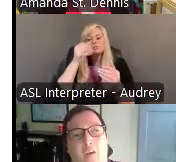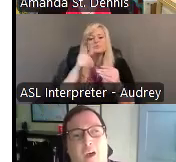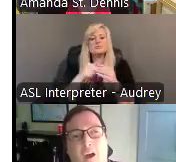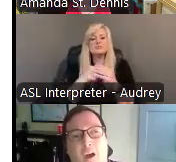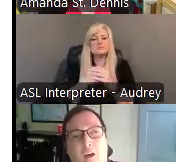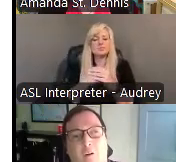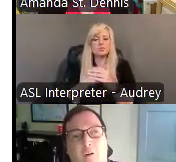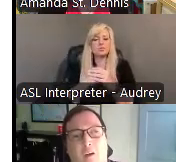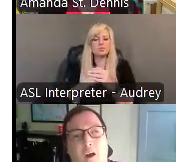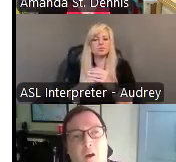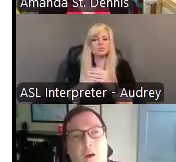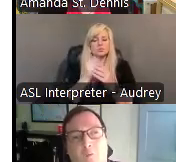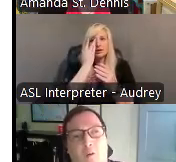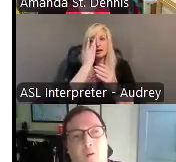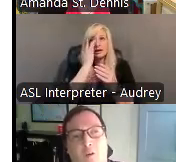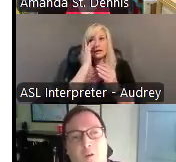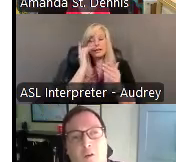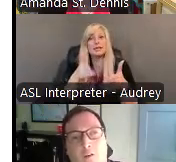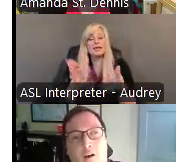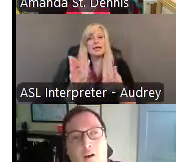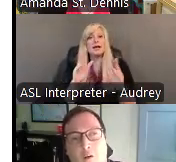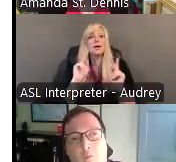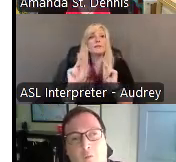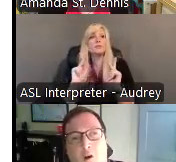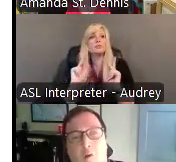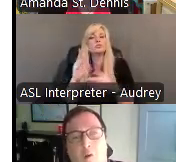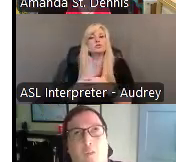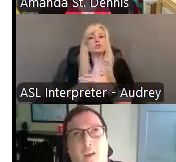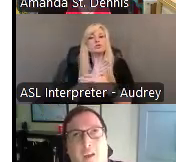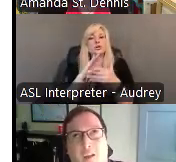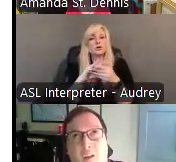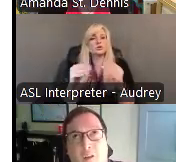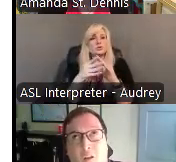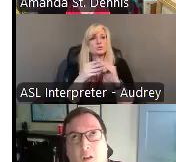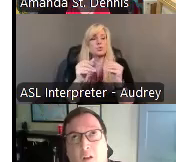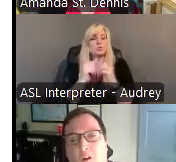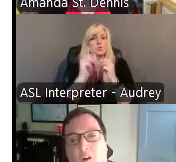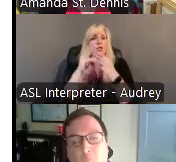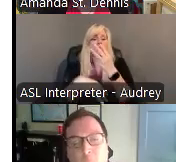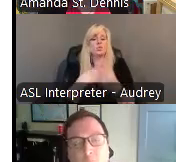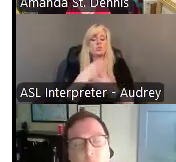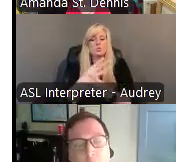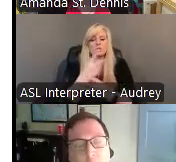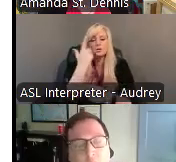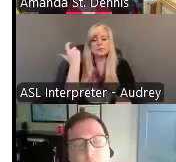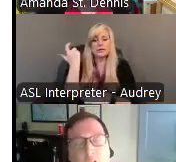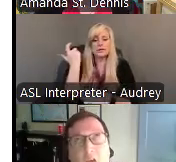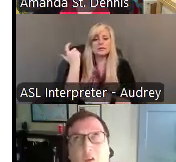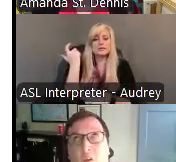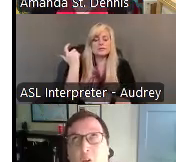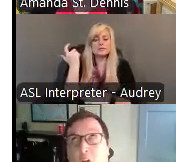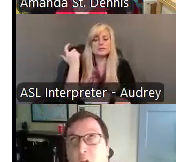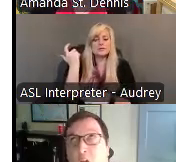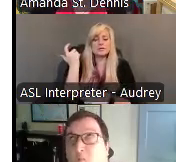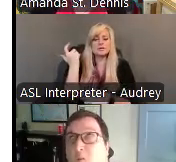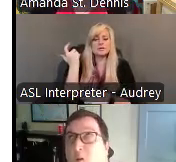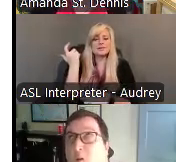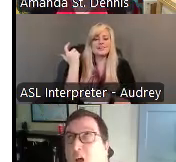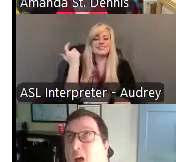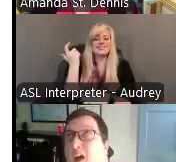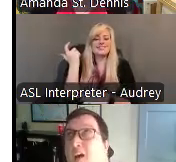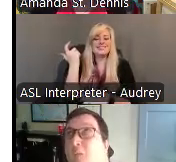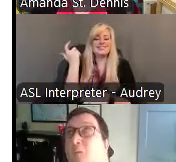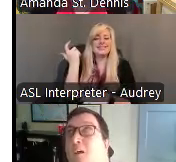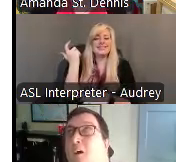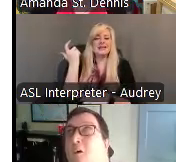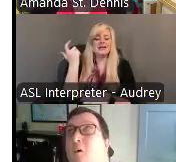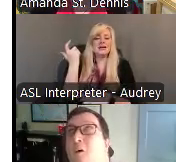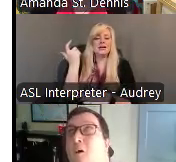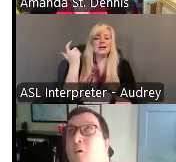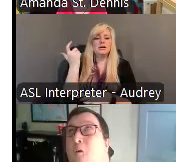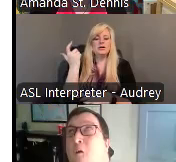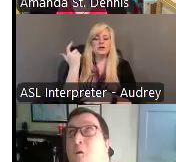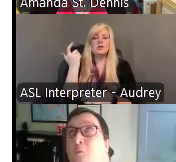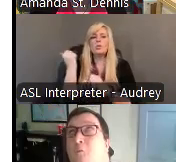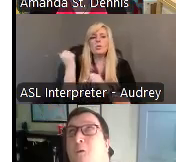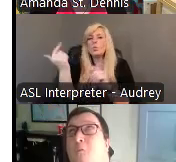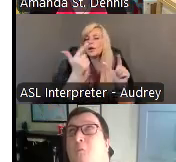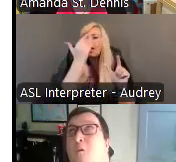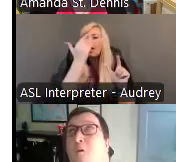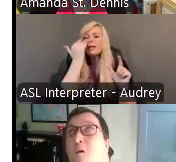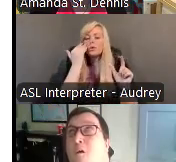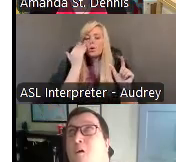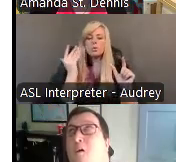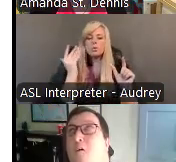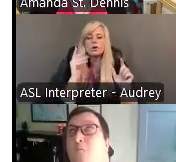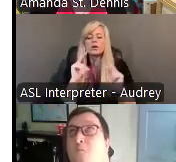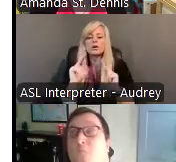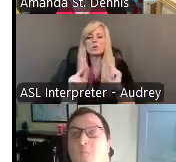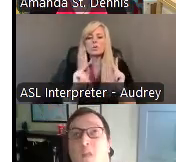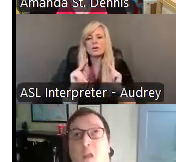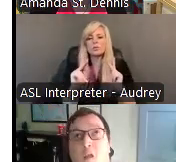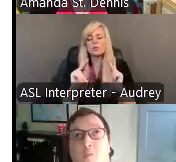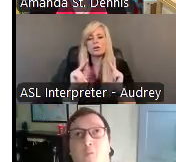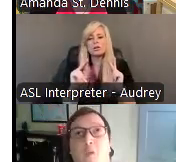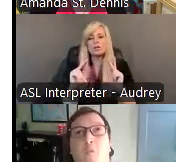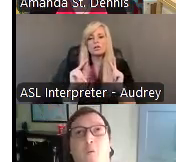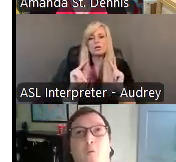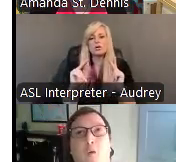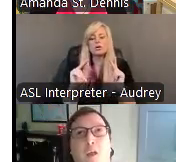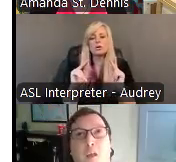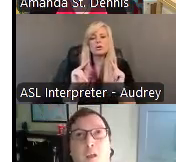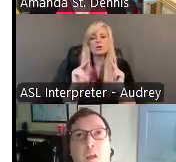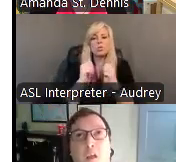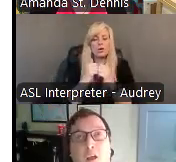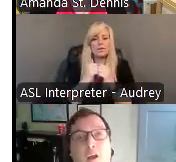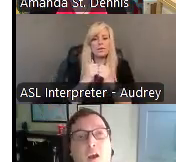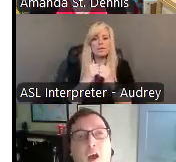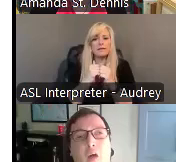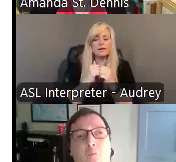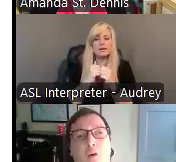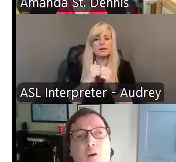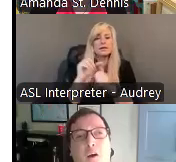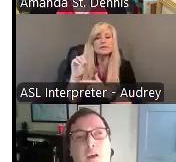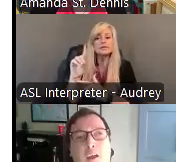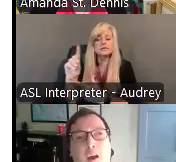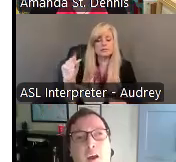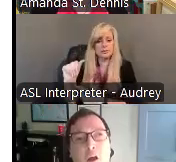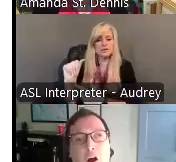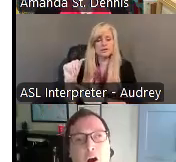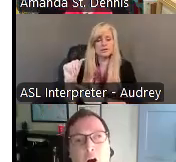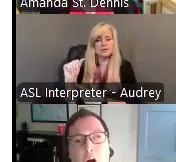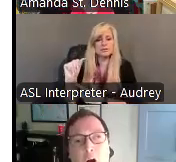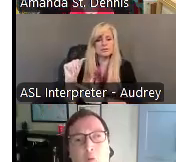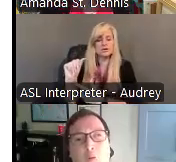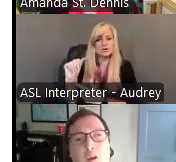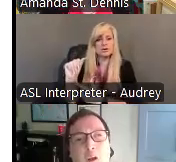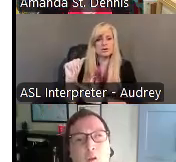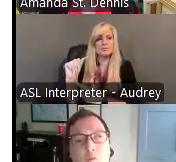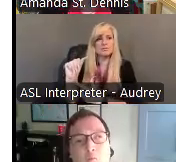their stories with the world because as we all know people with disabilities are often